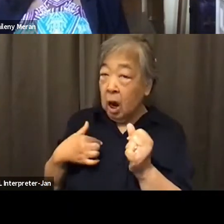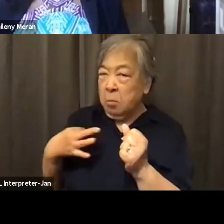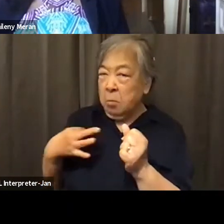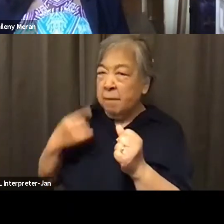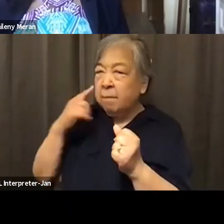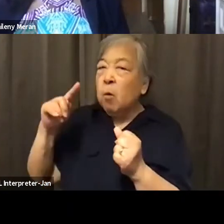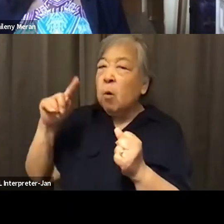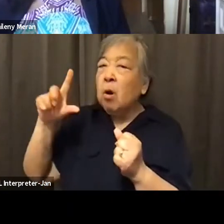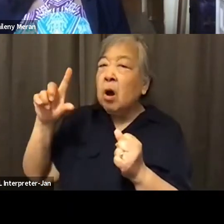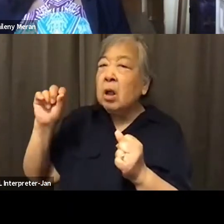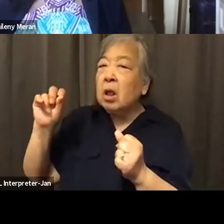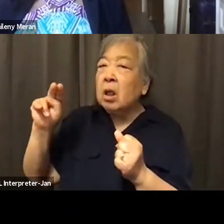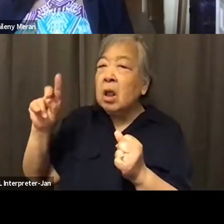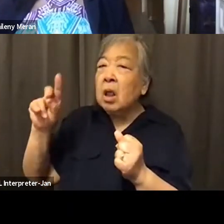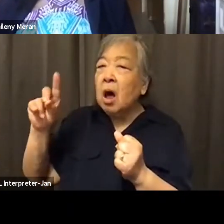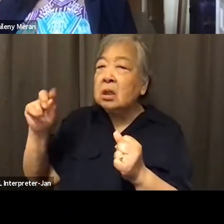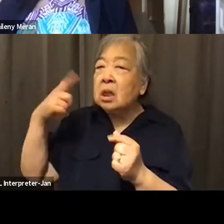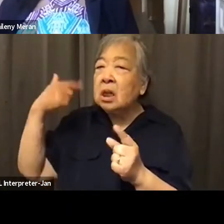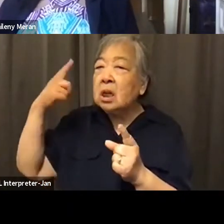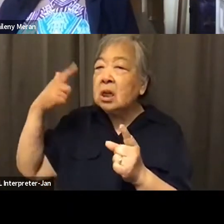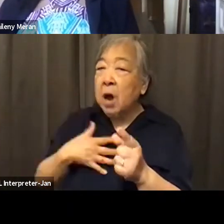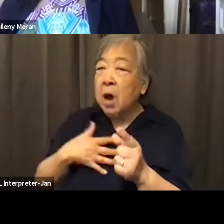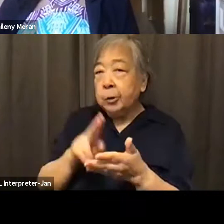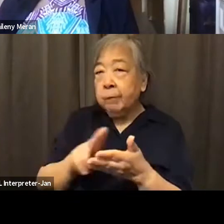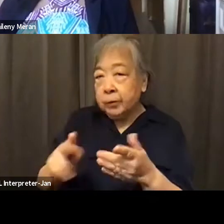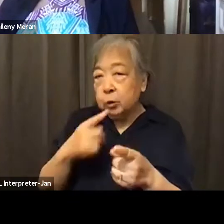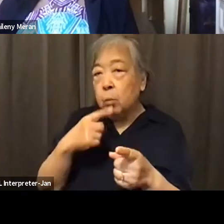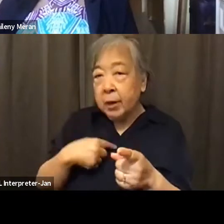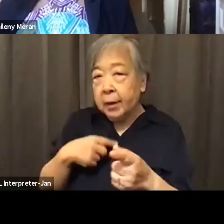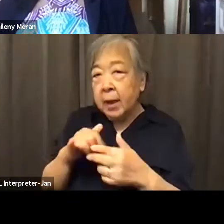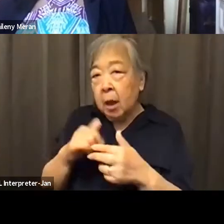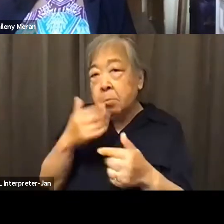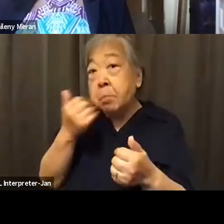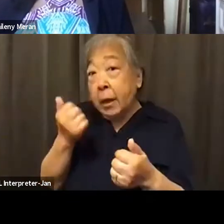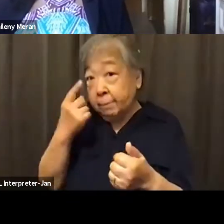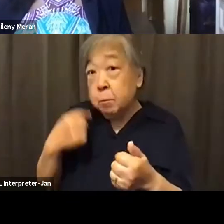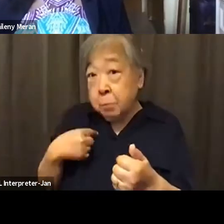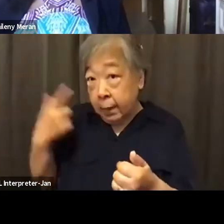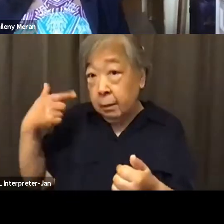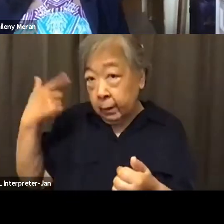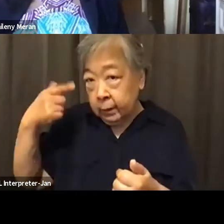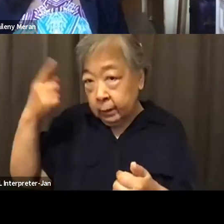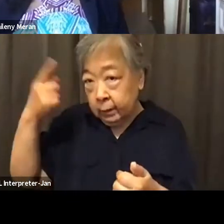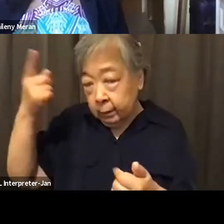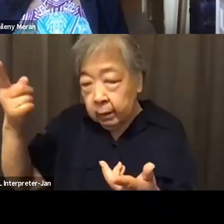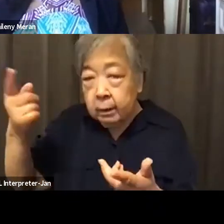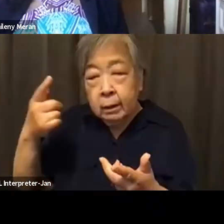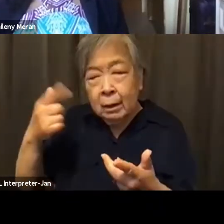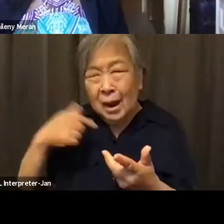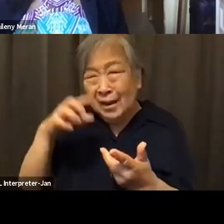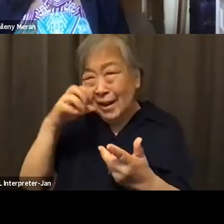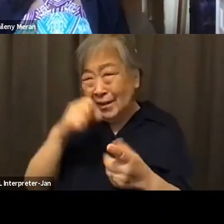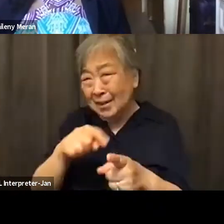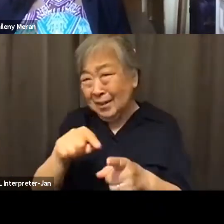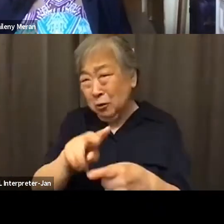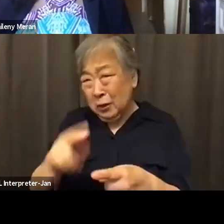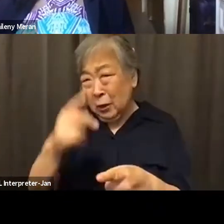my university was telling me would be the most accommodating for me, that's where, they thought, would be best for me to go